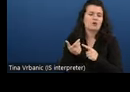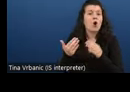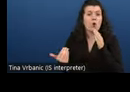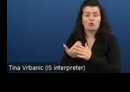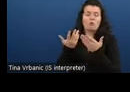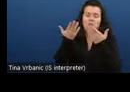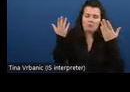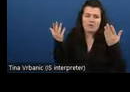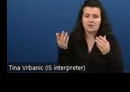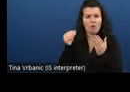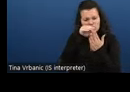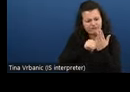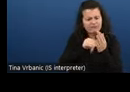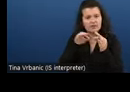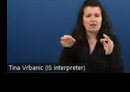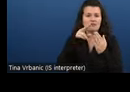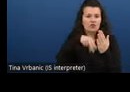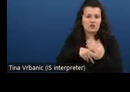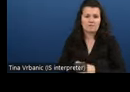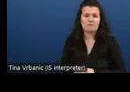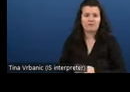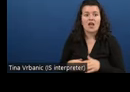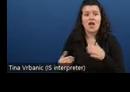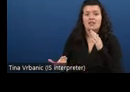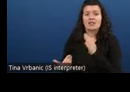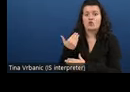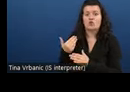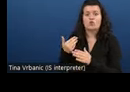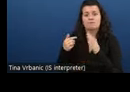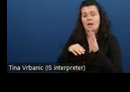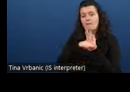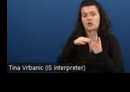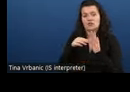15:57:20 This will be launched this month is our principal six elimination of discrimination